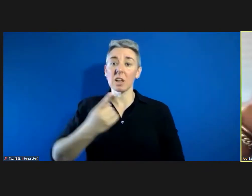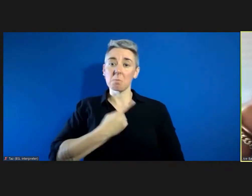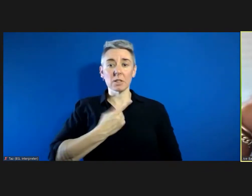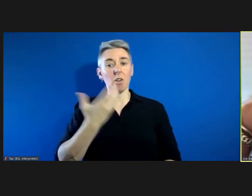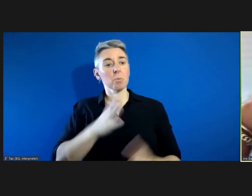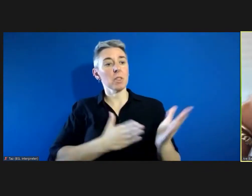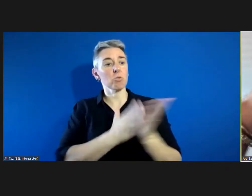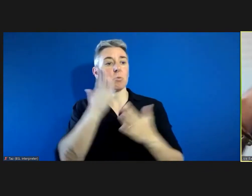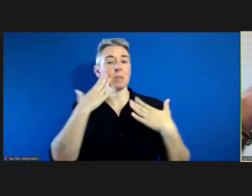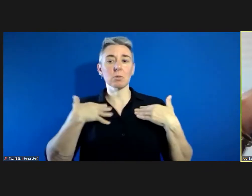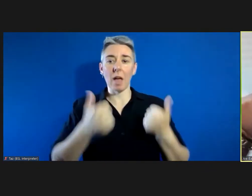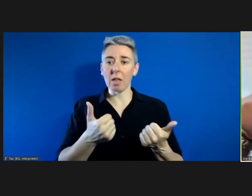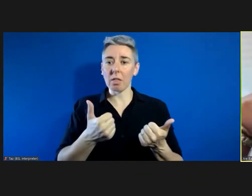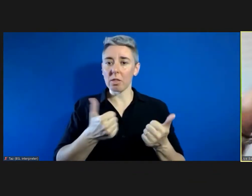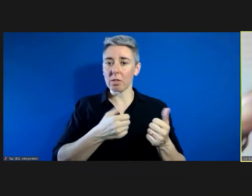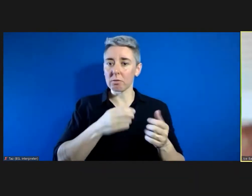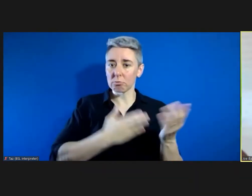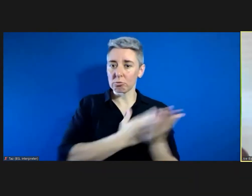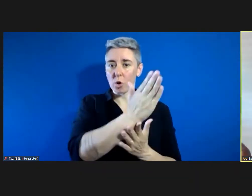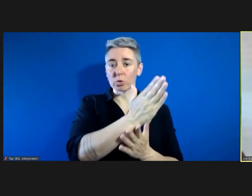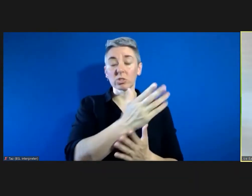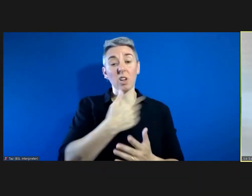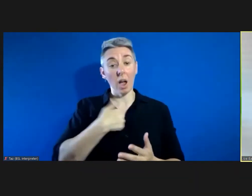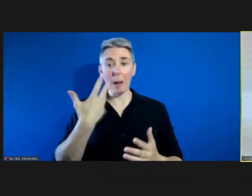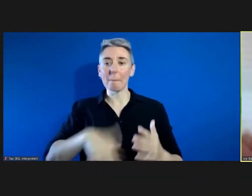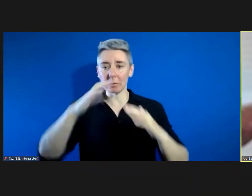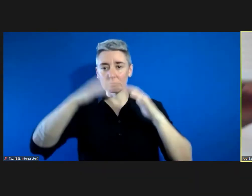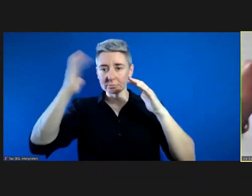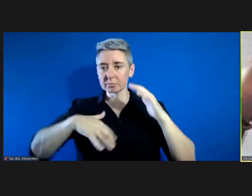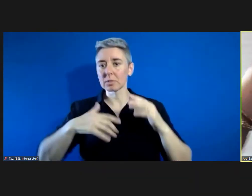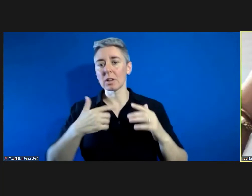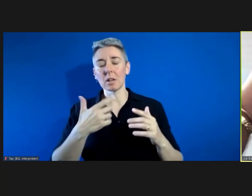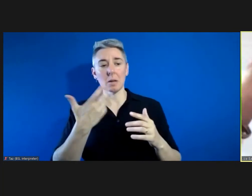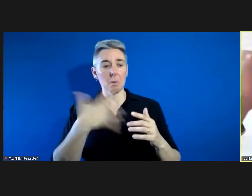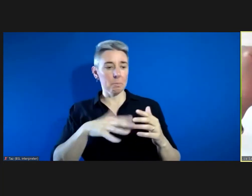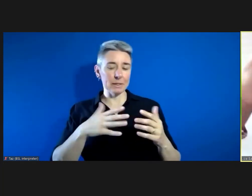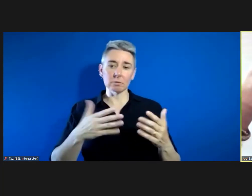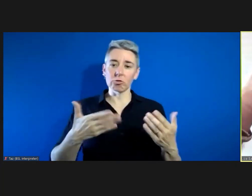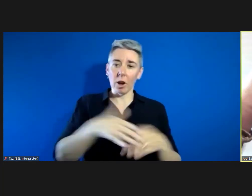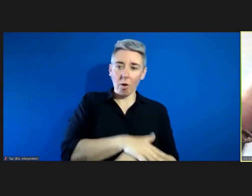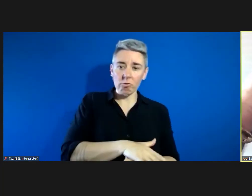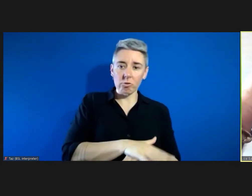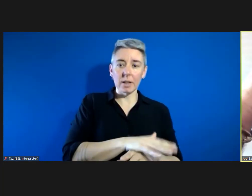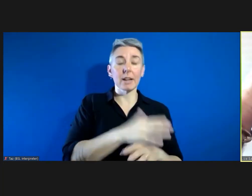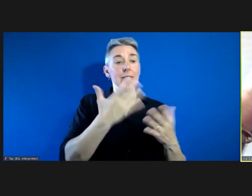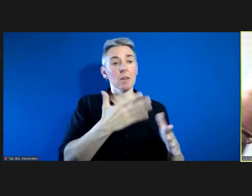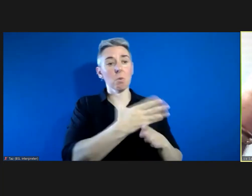in hospital, I'm in recovery and have come through the criminal justice system. Basically Goldsmiths'